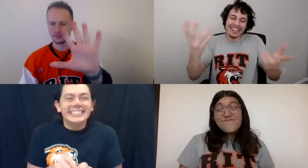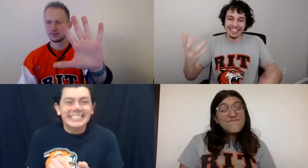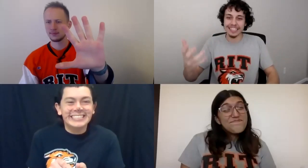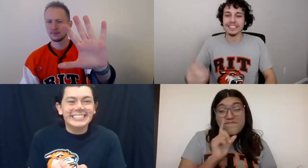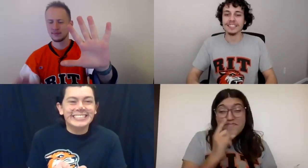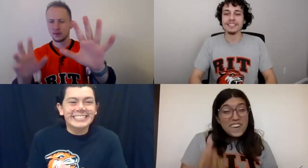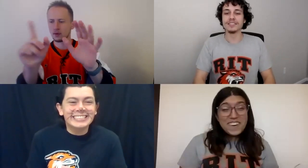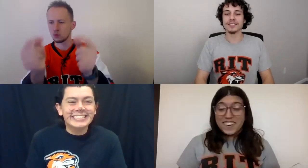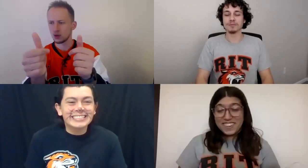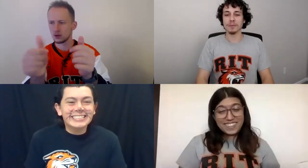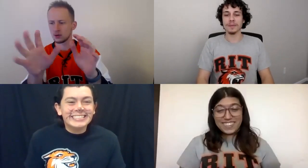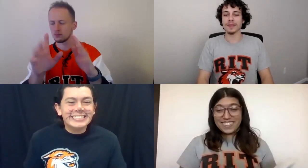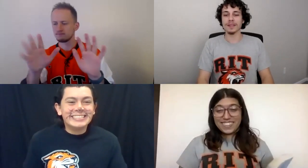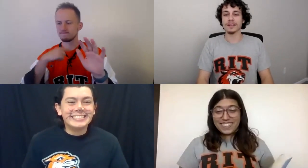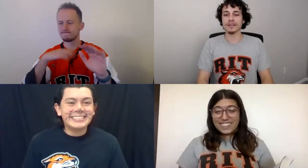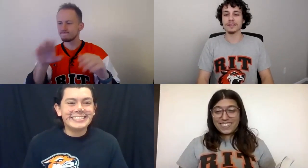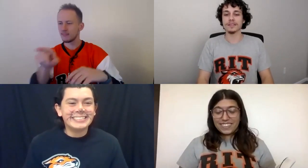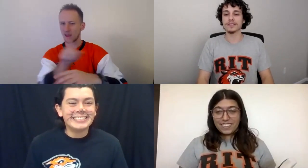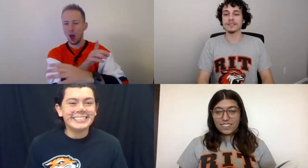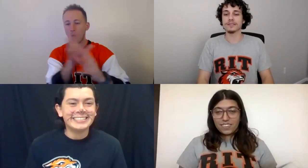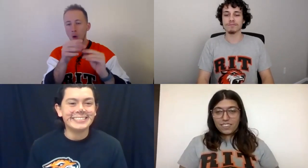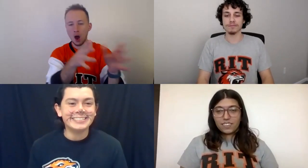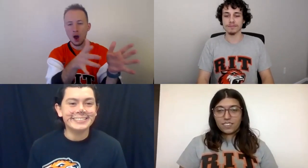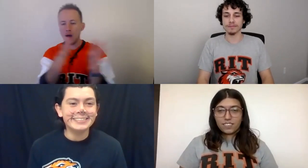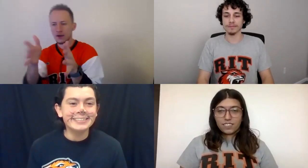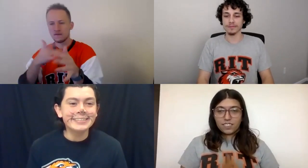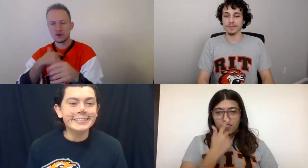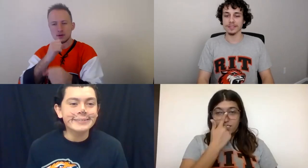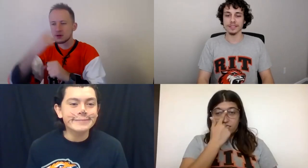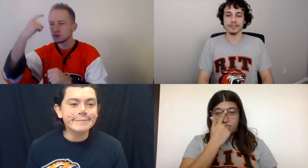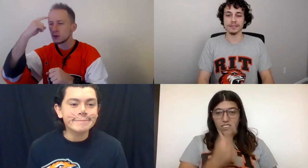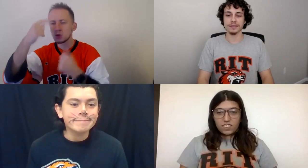Matt: Wait, real quick, I feel like this does not make sense.